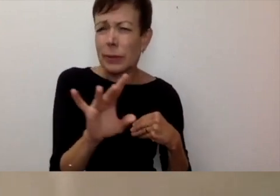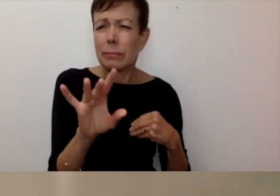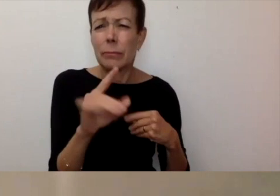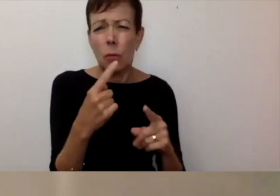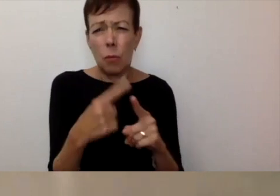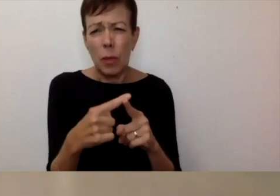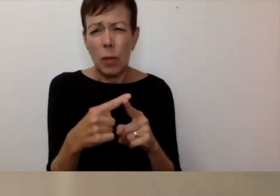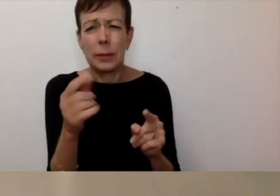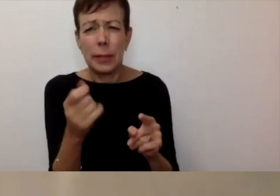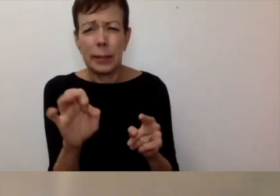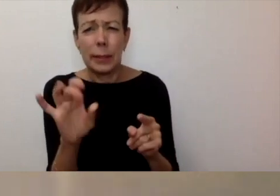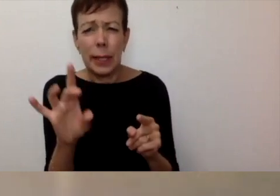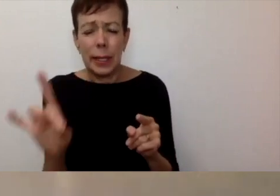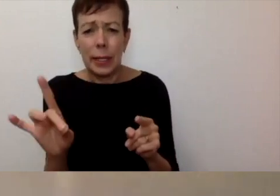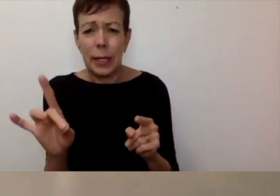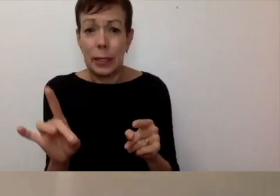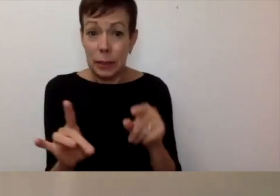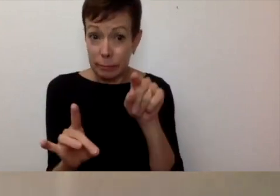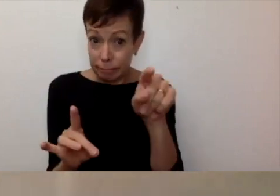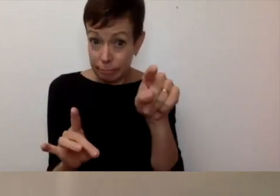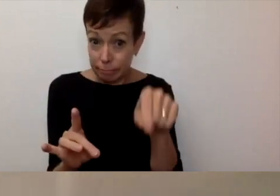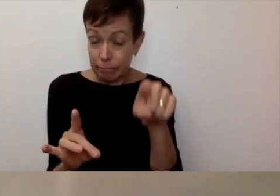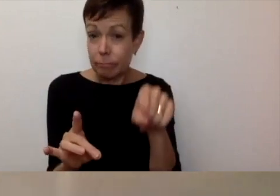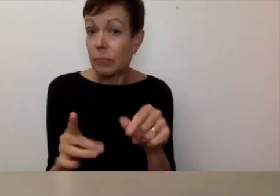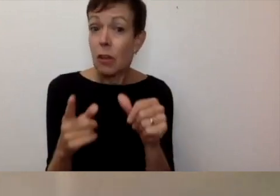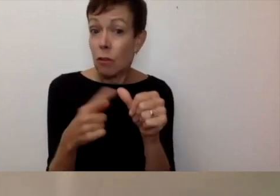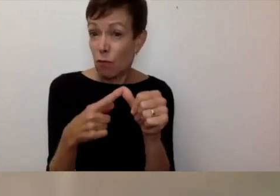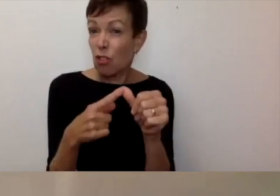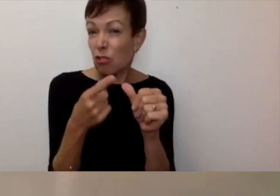you have the exact way title of the law but it